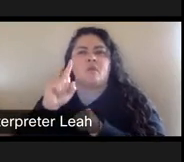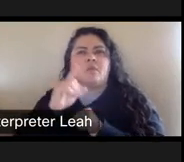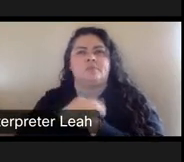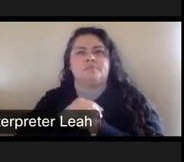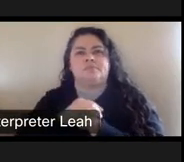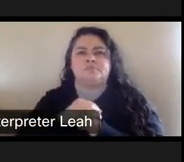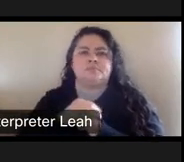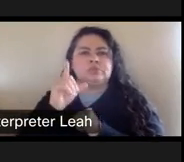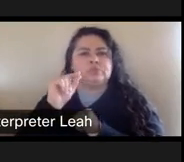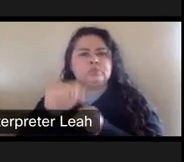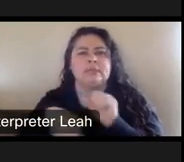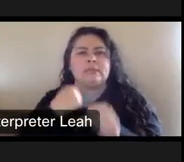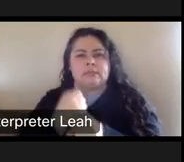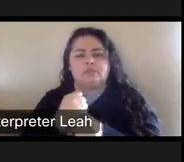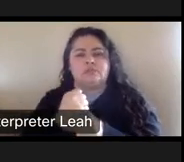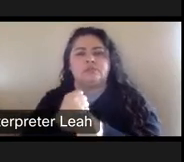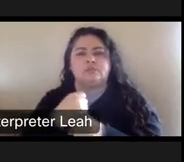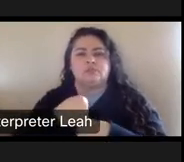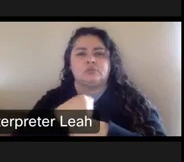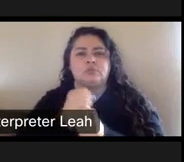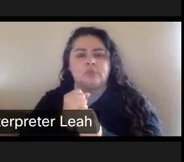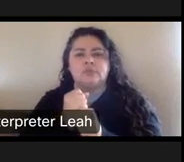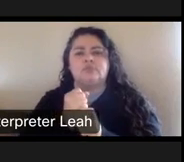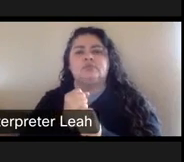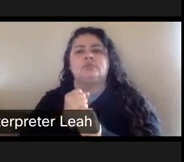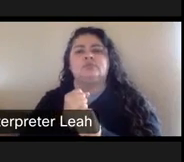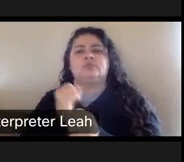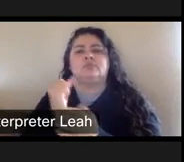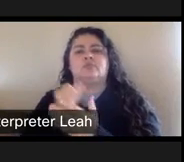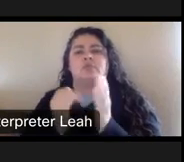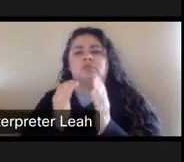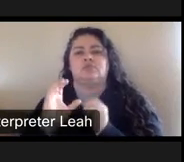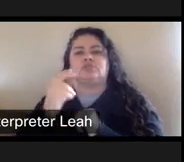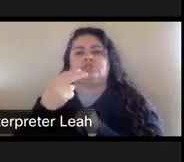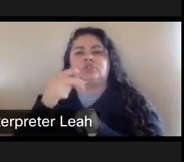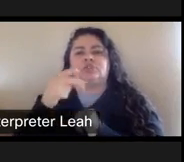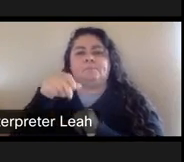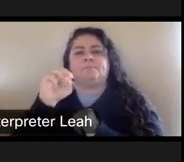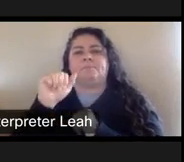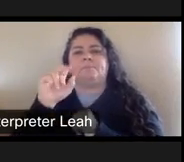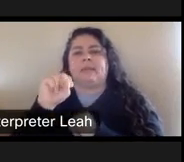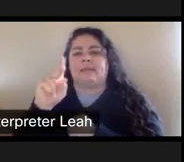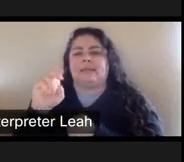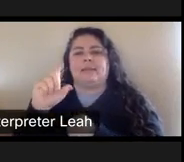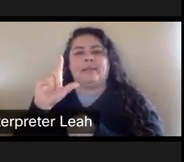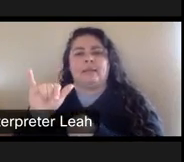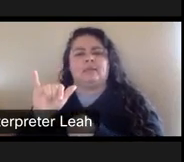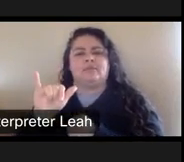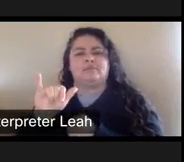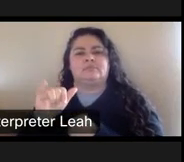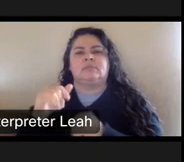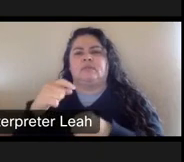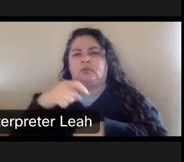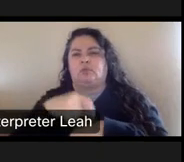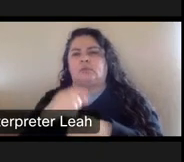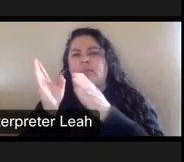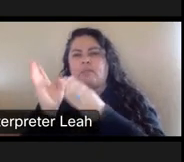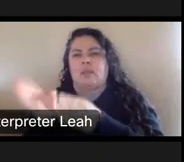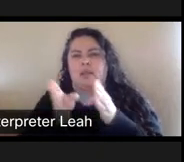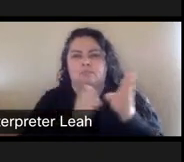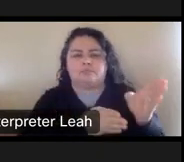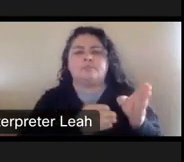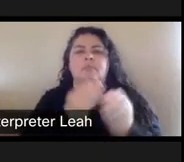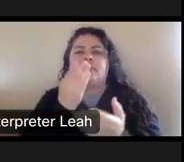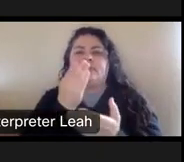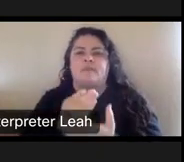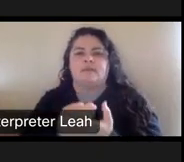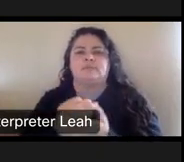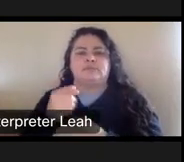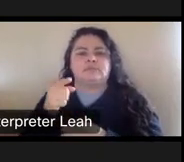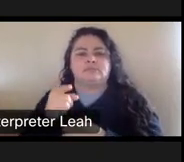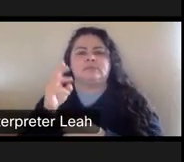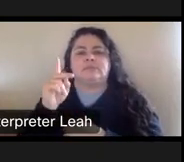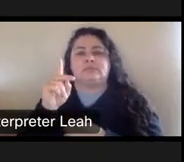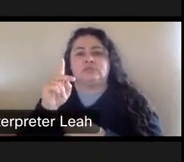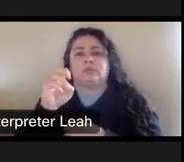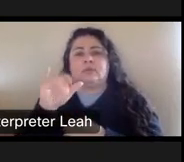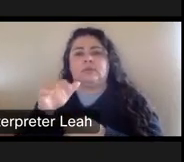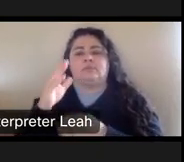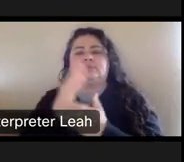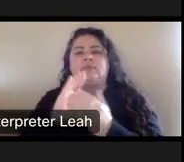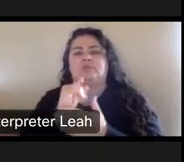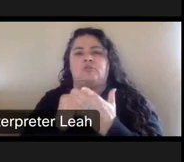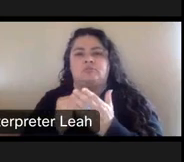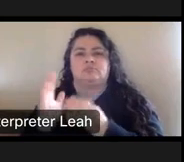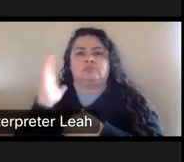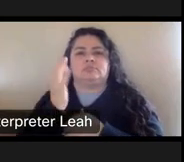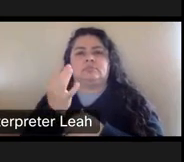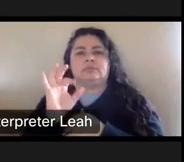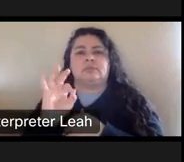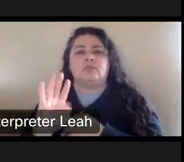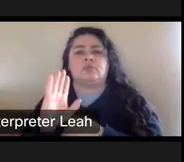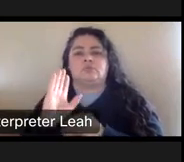20 years, and it was the creation of artist Chatman Kelly. So I'm going to give you sort of the timeline and the fact. So, this is Mr Kelly and some of his artwork. So back in 984, he received permission to install. Wildflower works in Chicago's Grant Park.